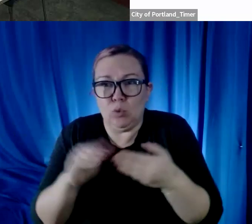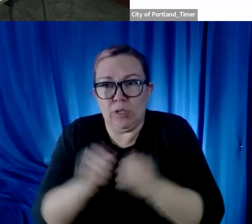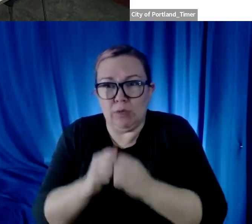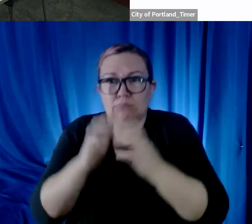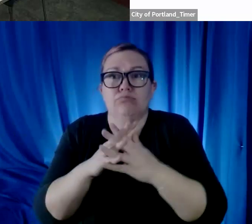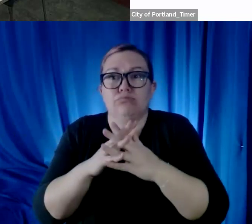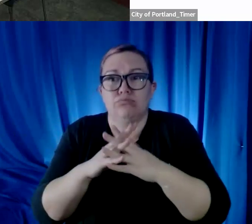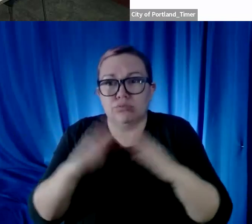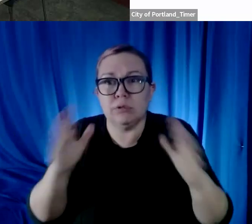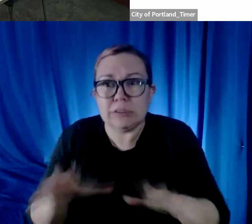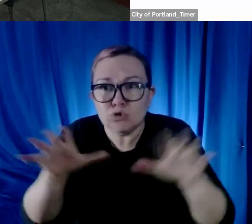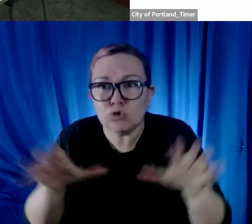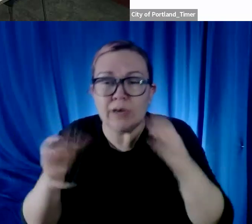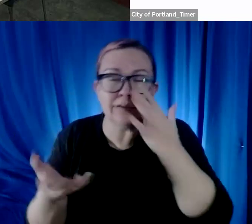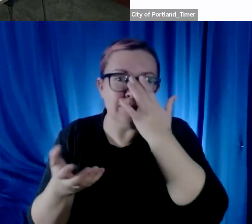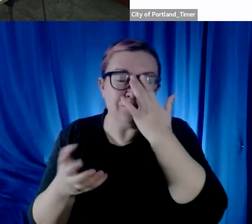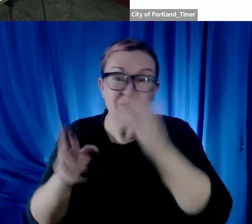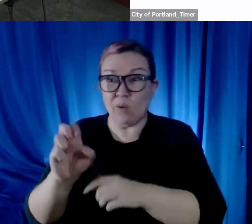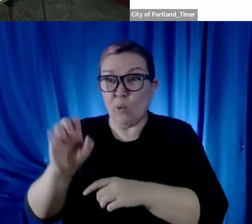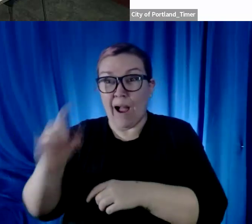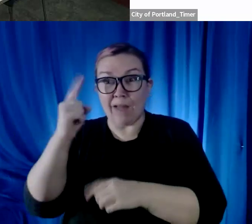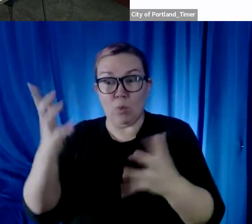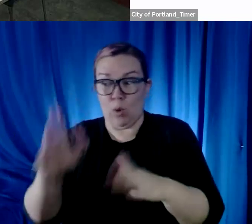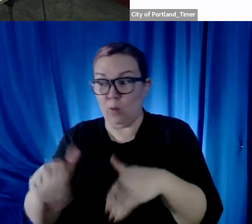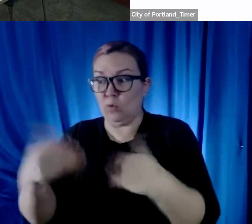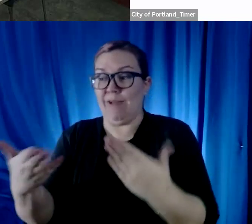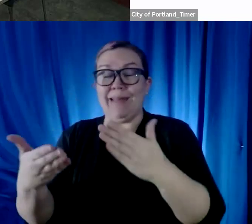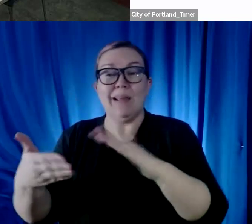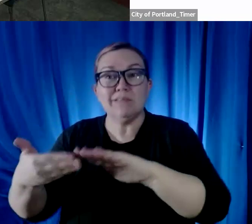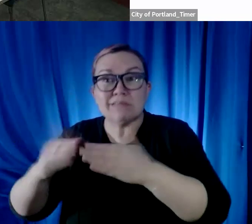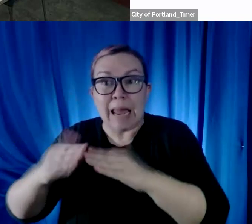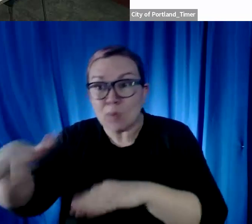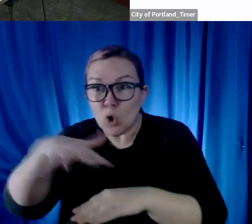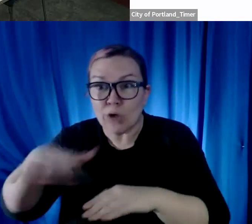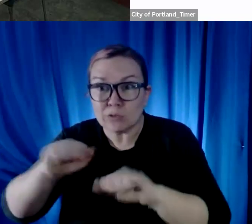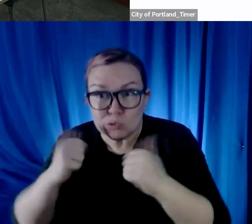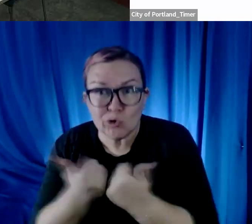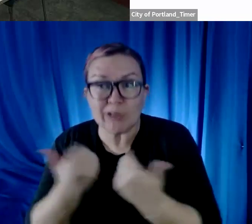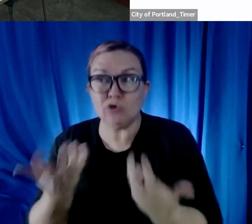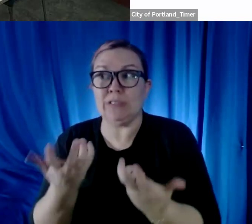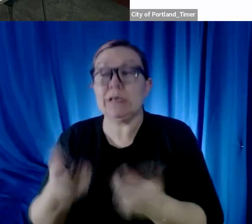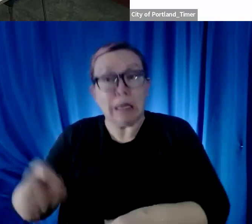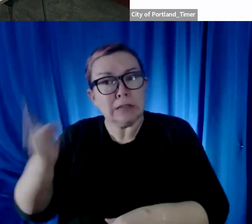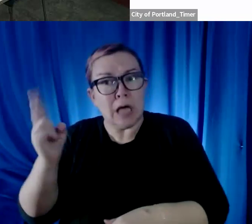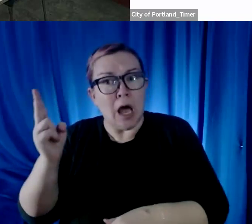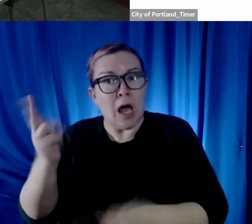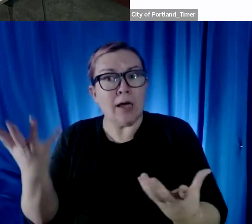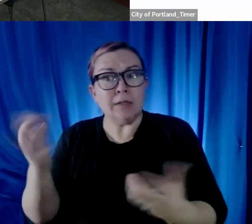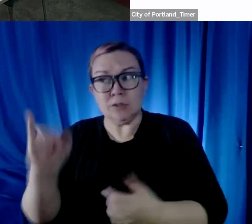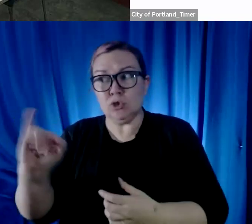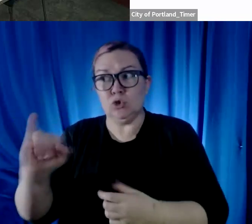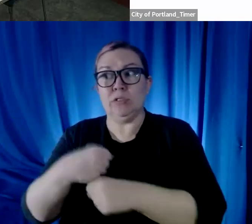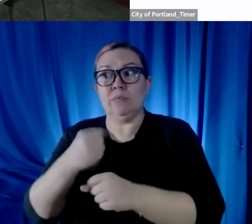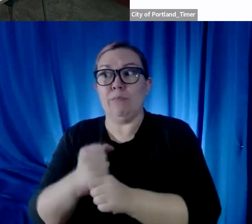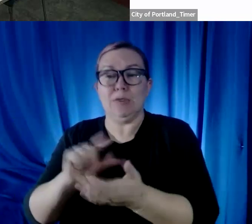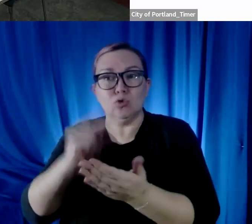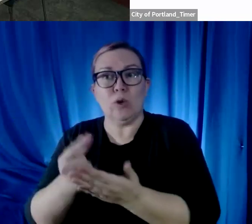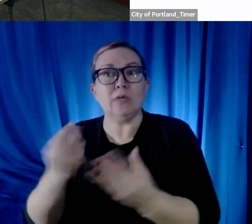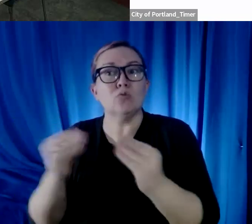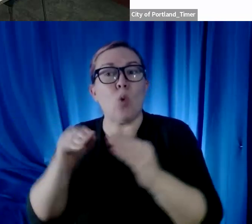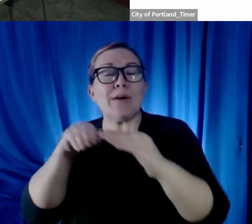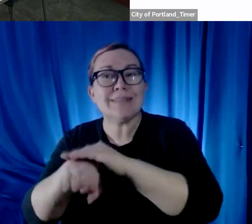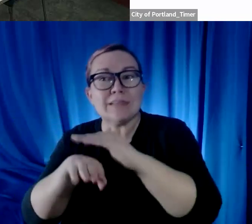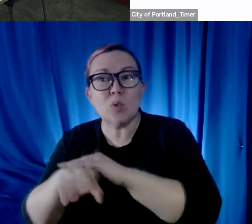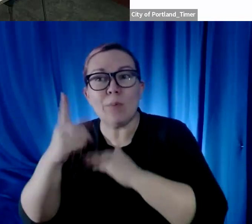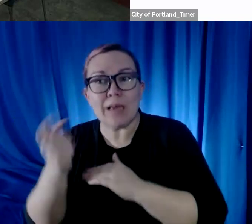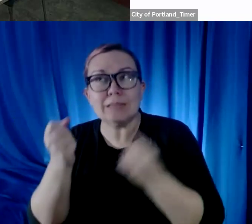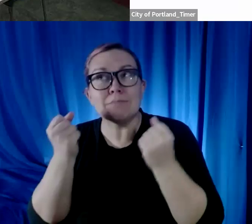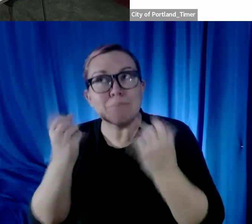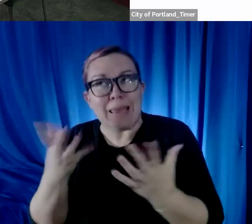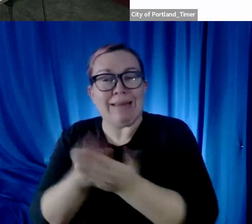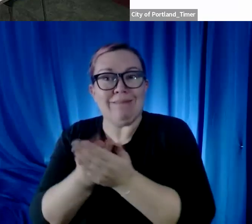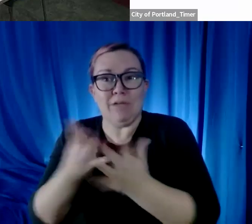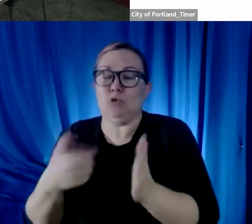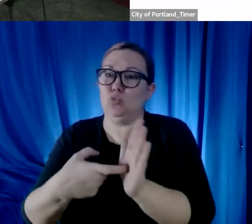The return on investment for what you provide in neighborhood associations is high. Insurance makes grants more accessible because many funders require insurance.